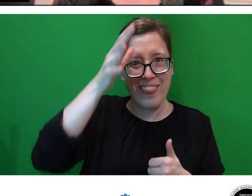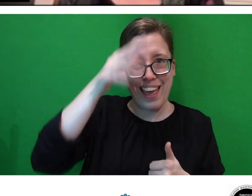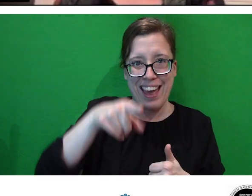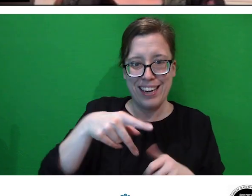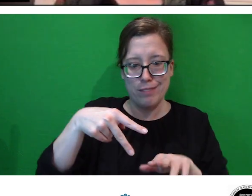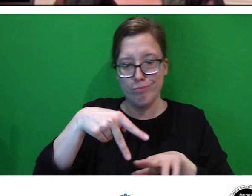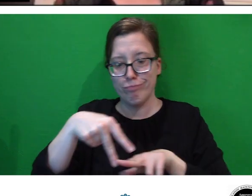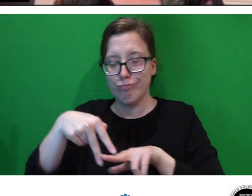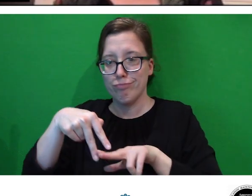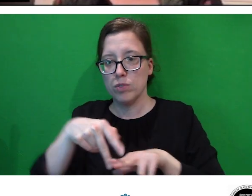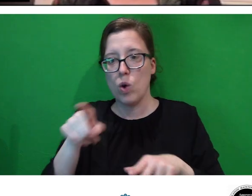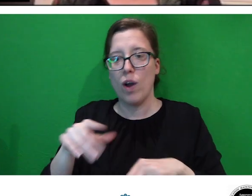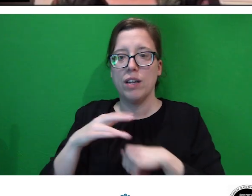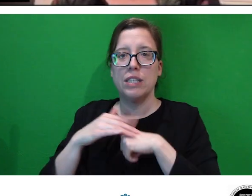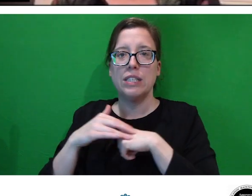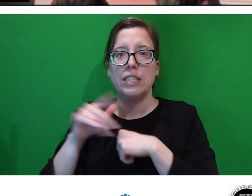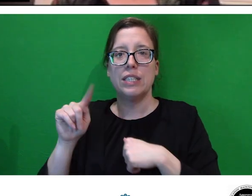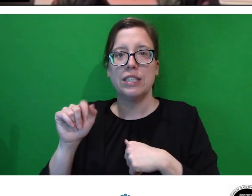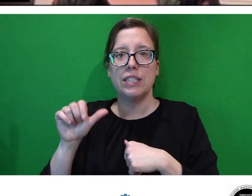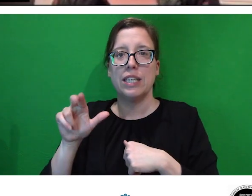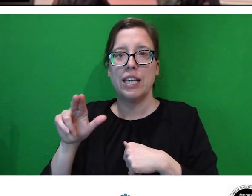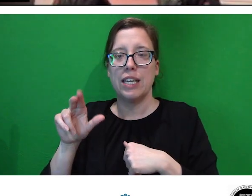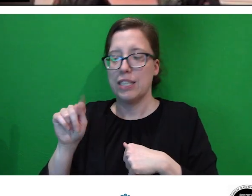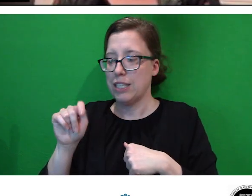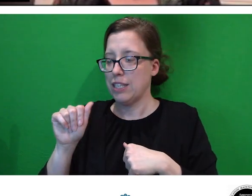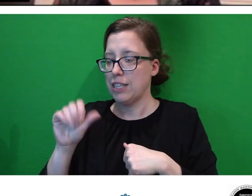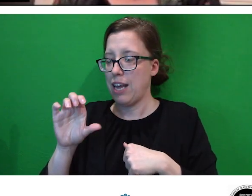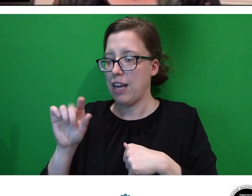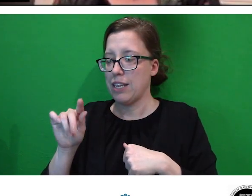Kids' earliest expression of memories incorporate movement–